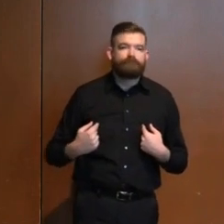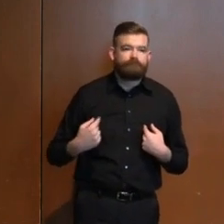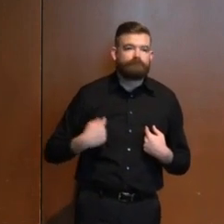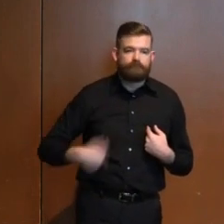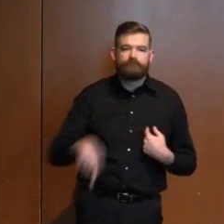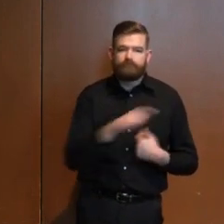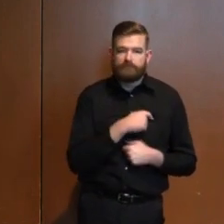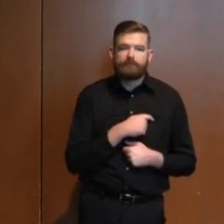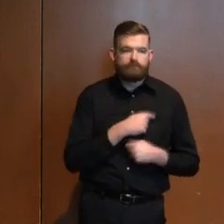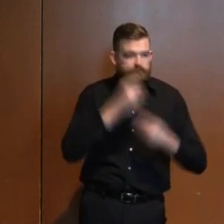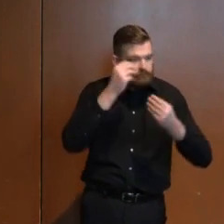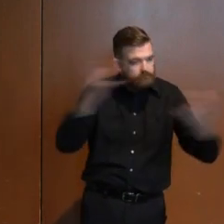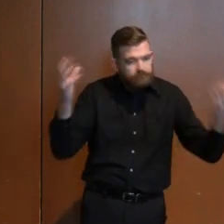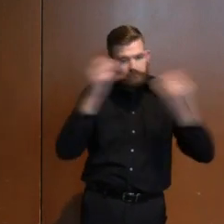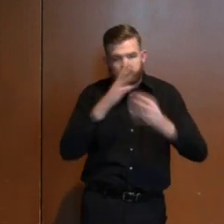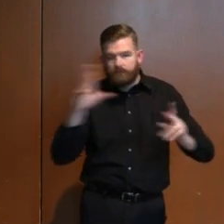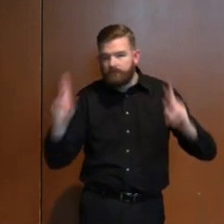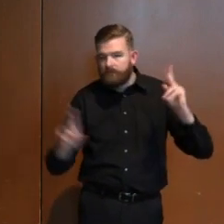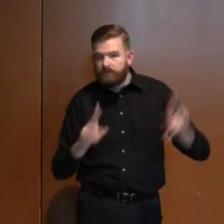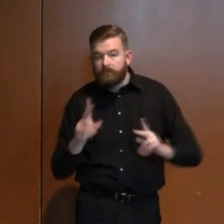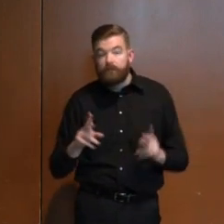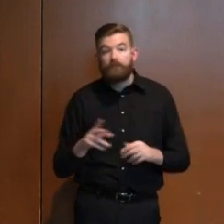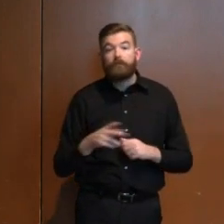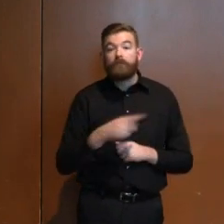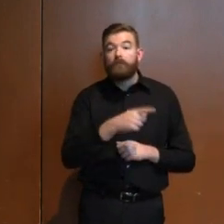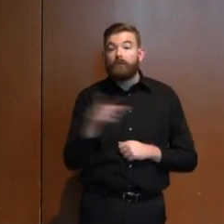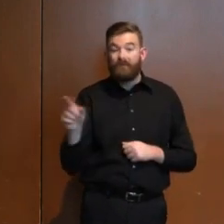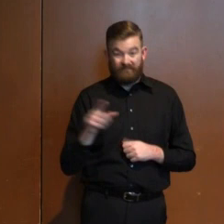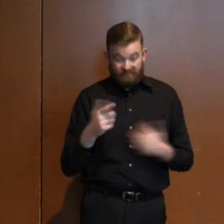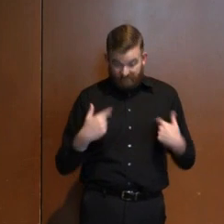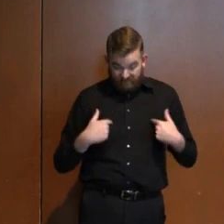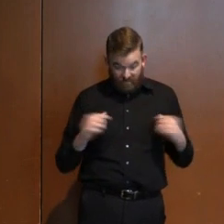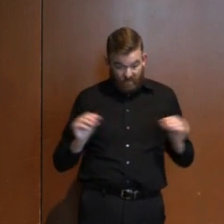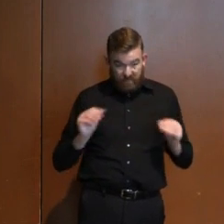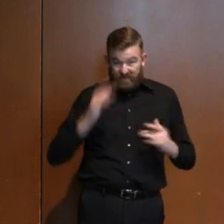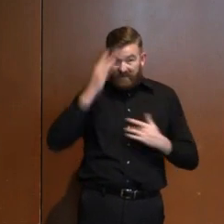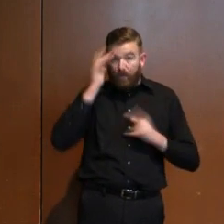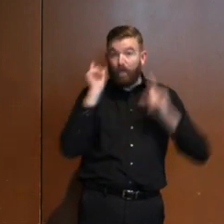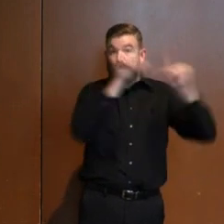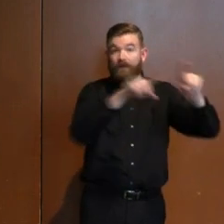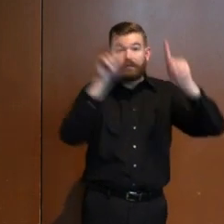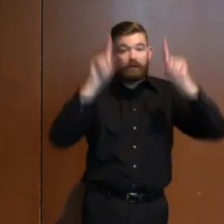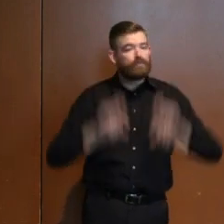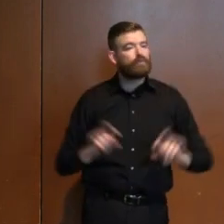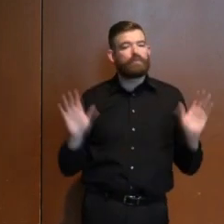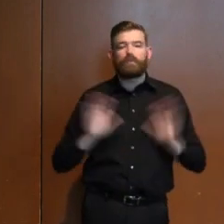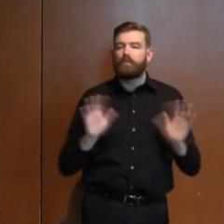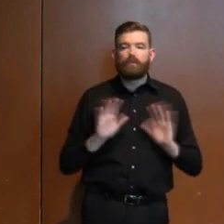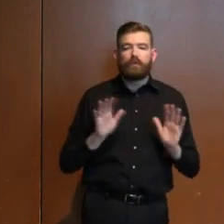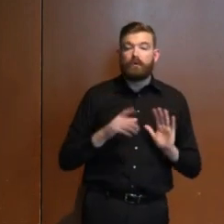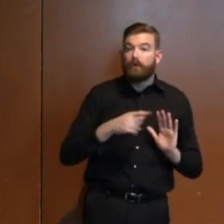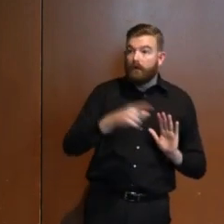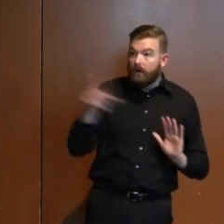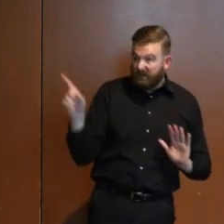FORGIVE ME FOR PRACTICING WITHOUT A LICENSE IS BY DEFINITION WE'VE BEEN PREACHING TO FOLKS WHO ARE A SYMPTOMATIC